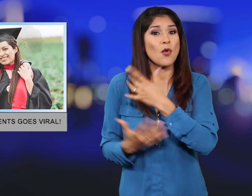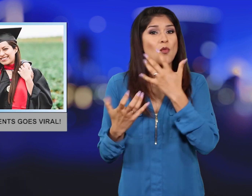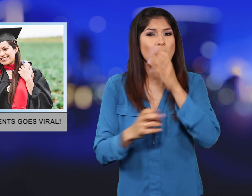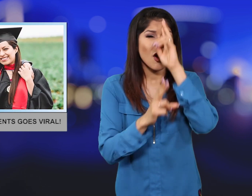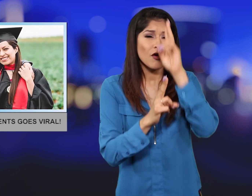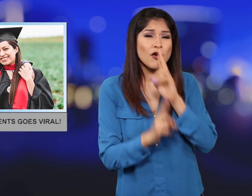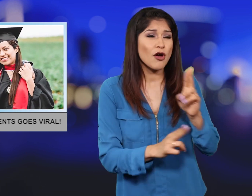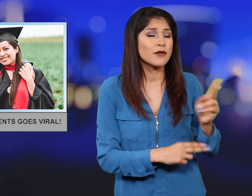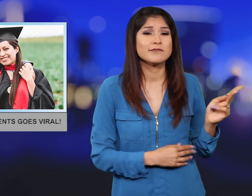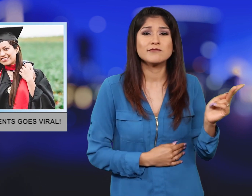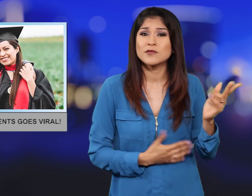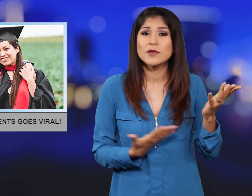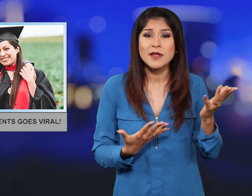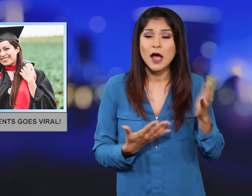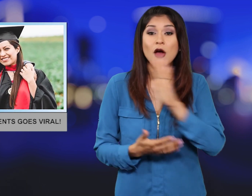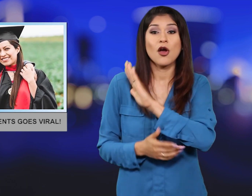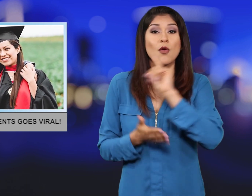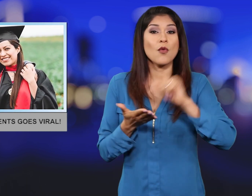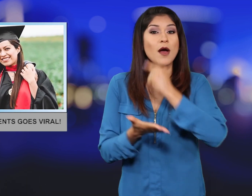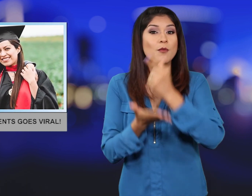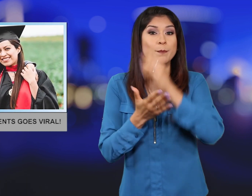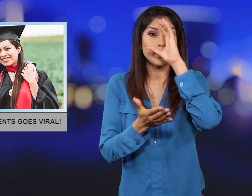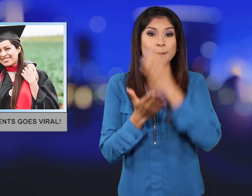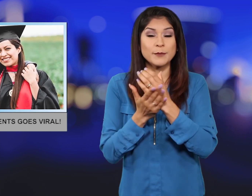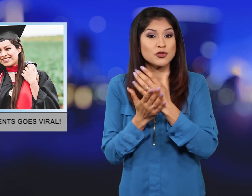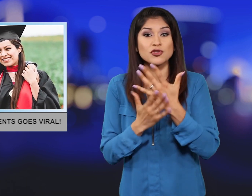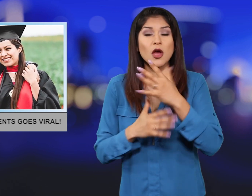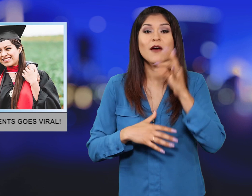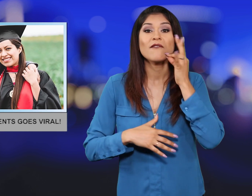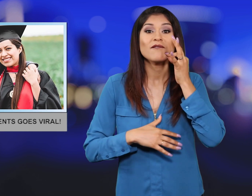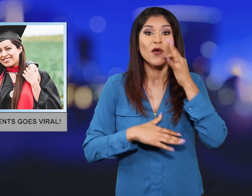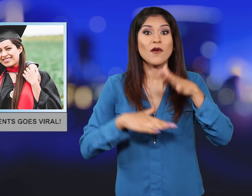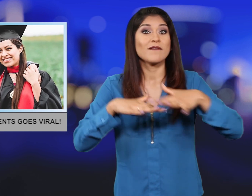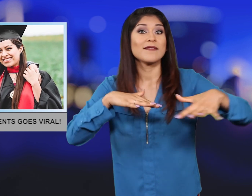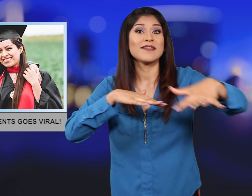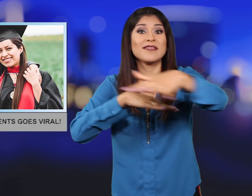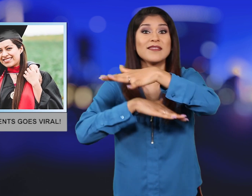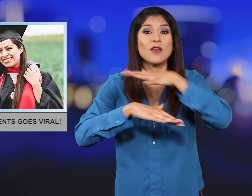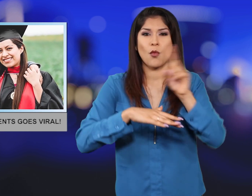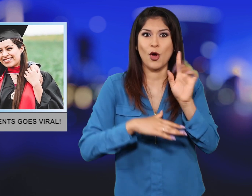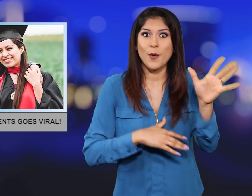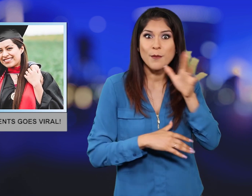She wanted to honor them with these graduation pictures taken in the fruit fields where her